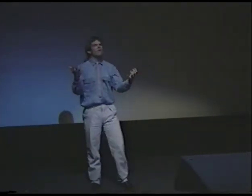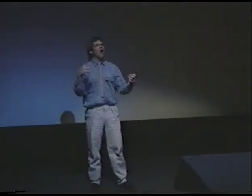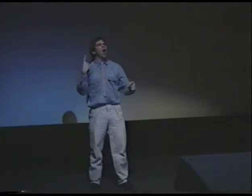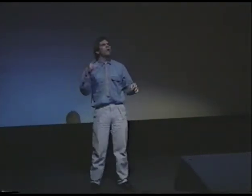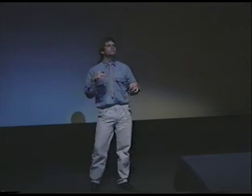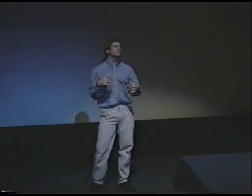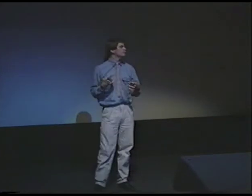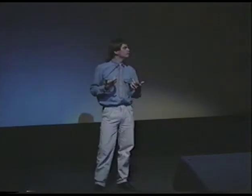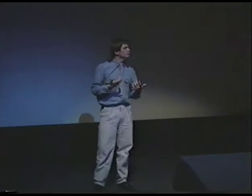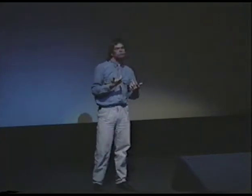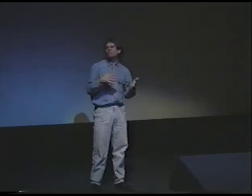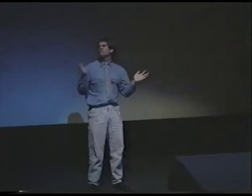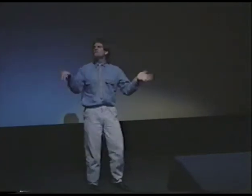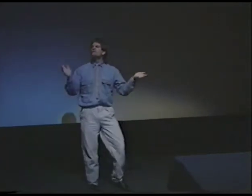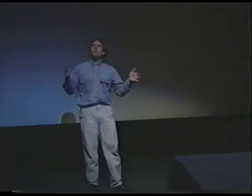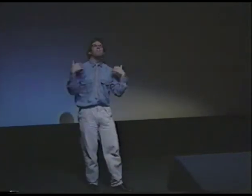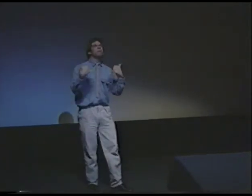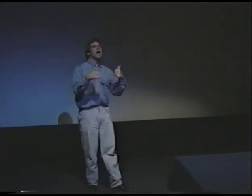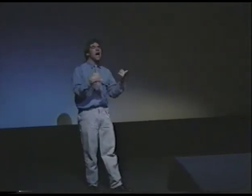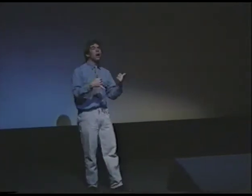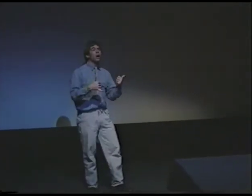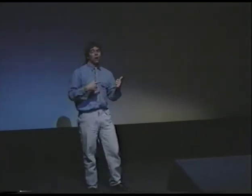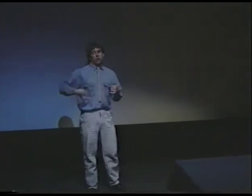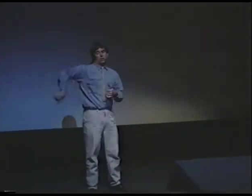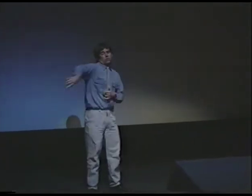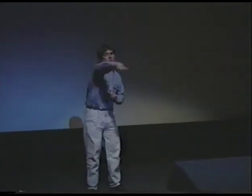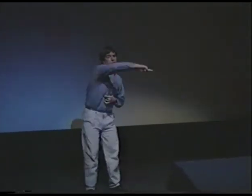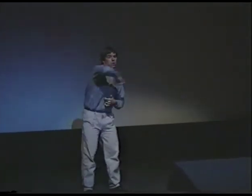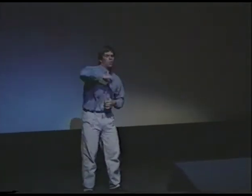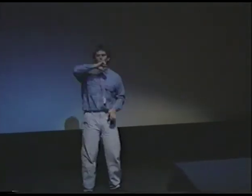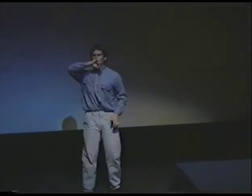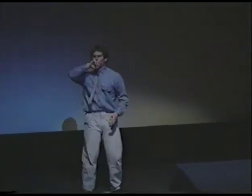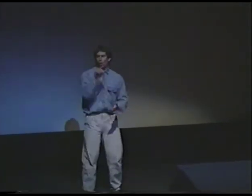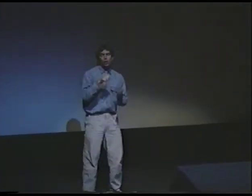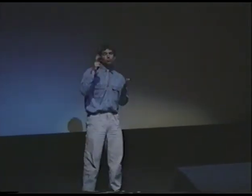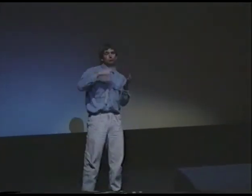my friends were always talking and playing.